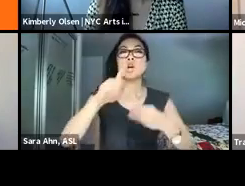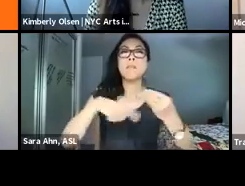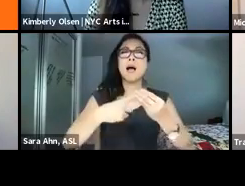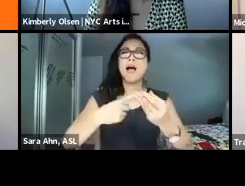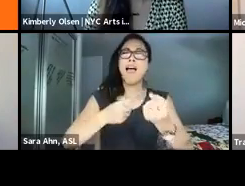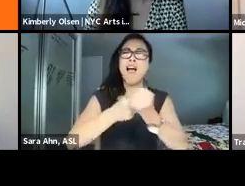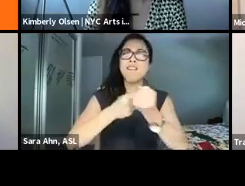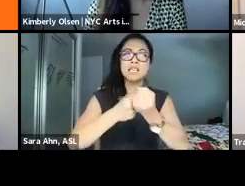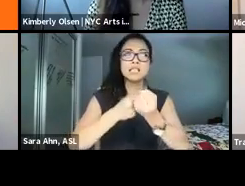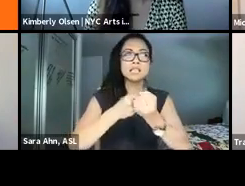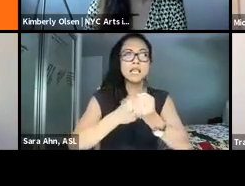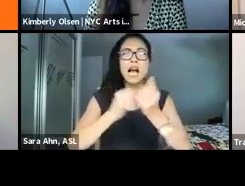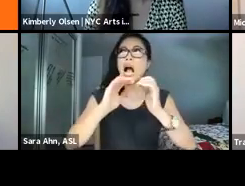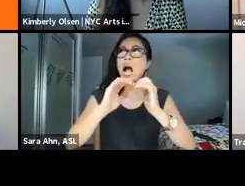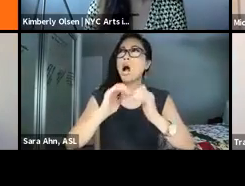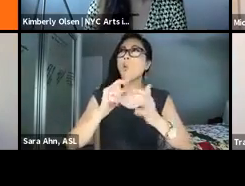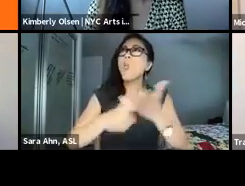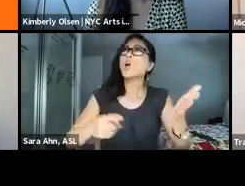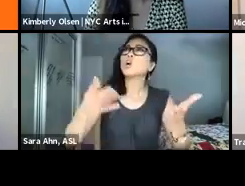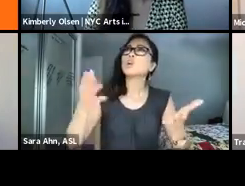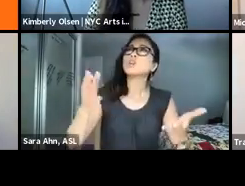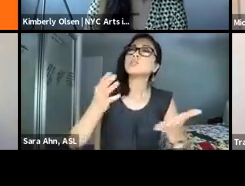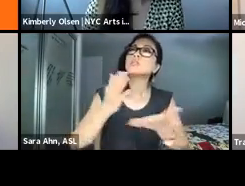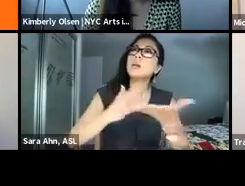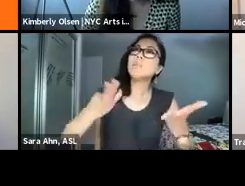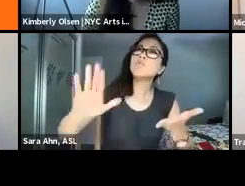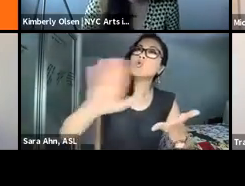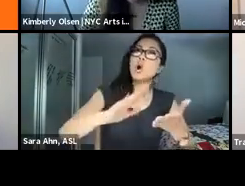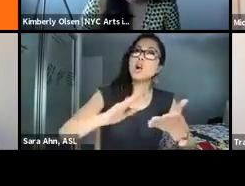in numbers, so I'm going to take this moment before I hand it over to you for you to say